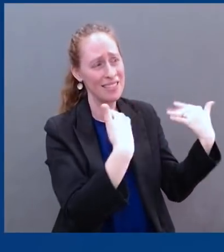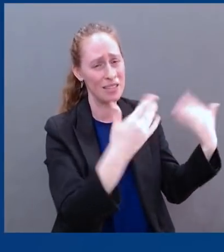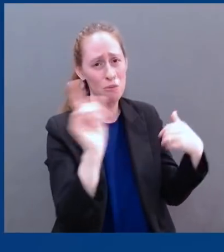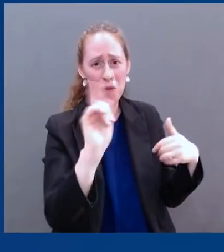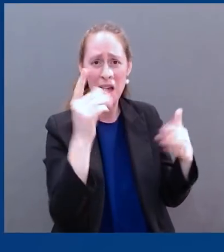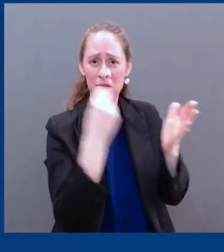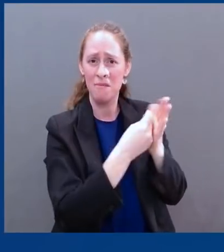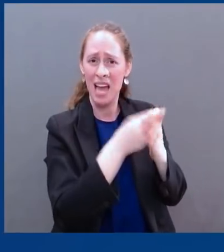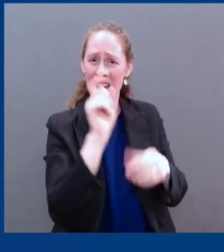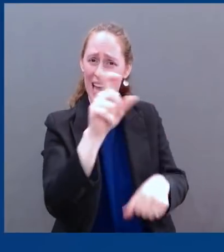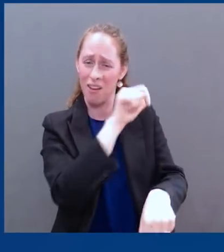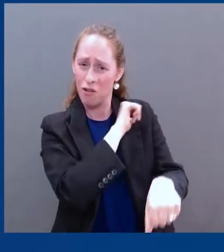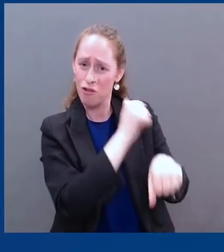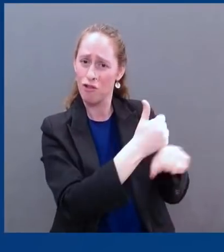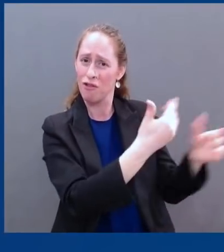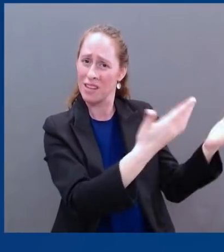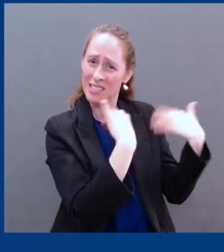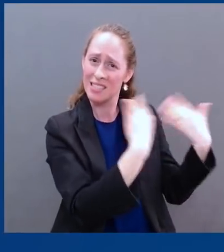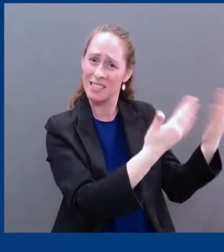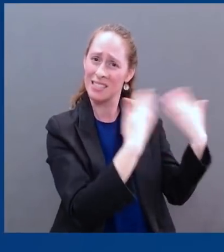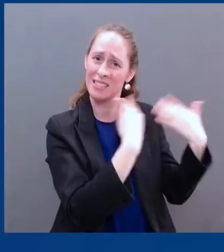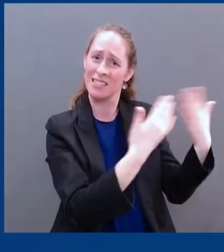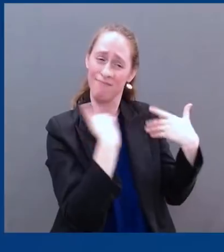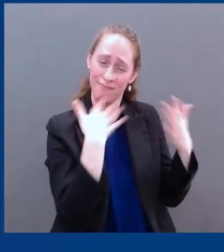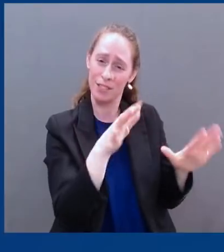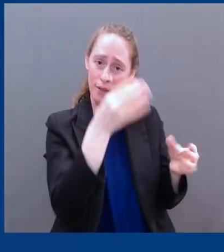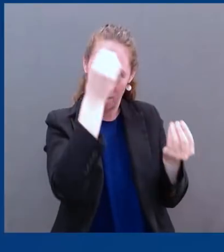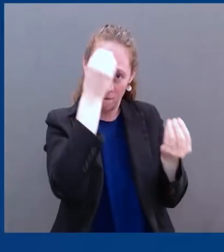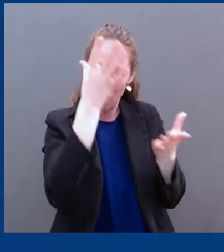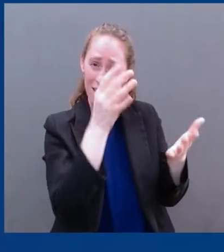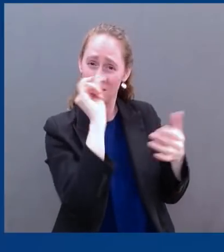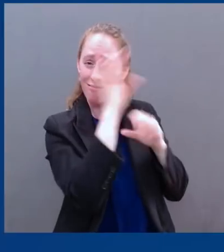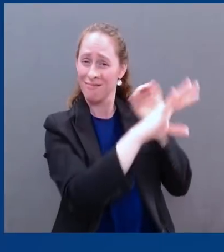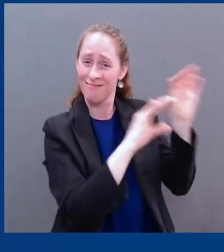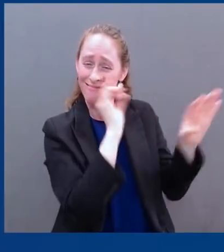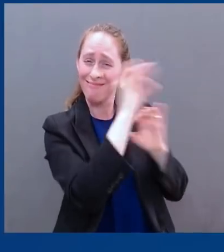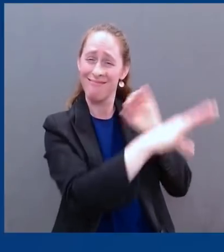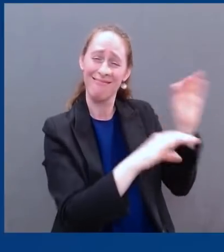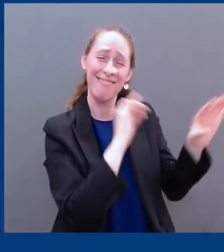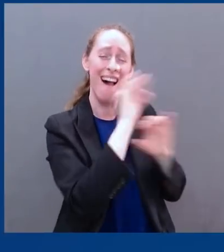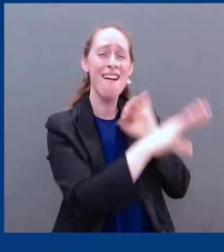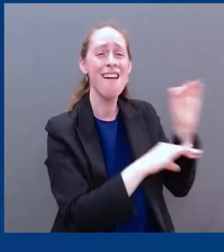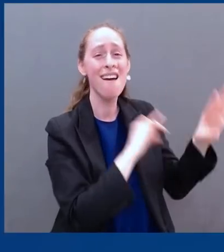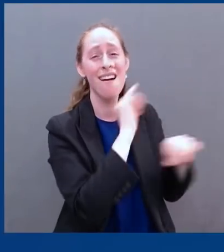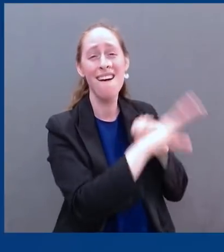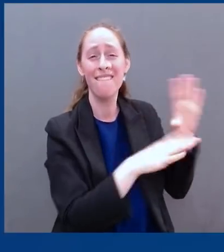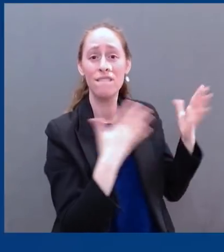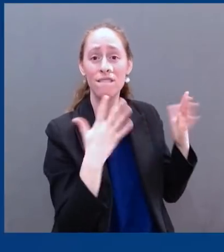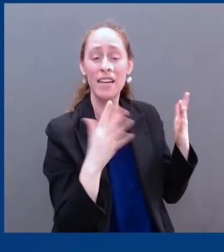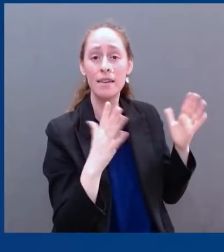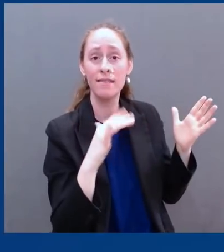We've provided information orally and in writing to members as requested. Our success in fighting COVID